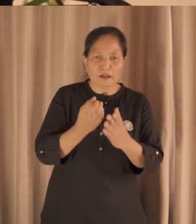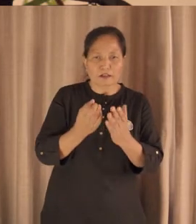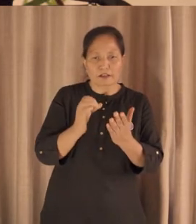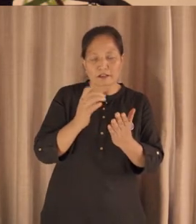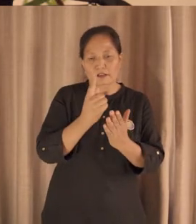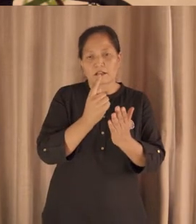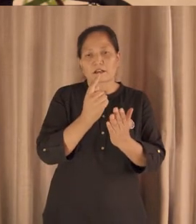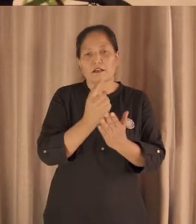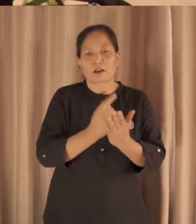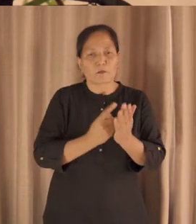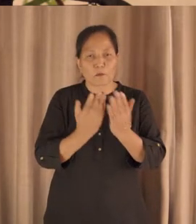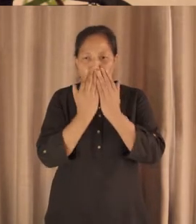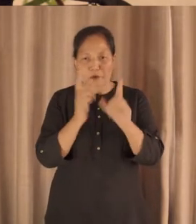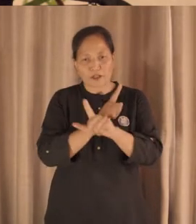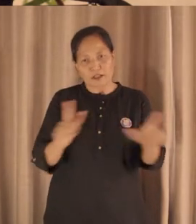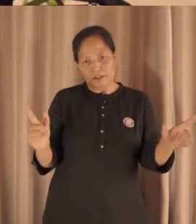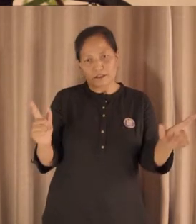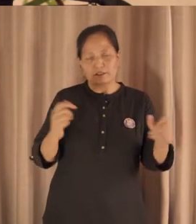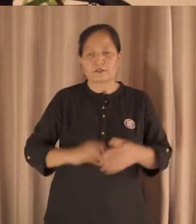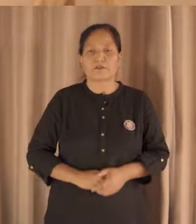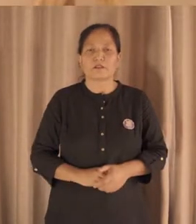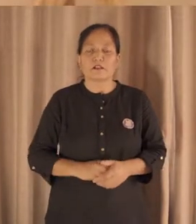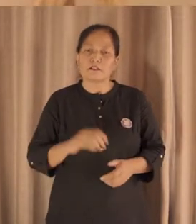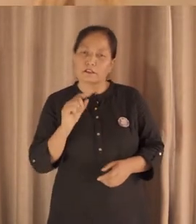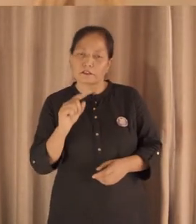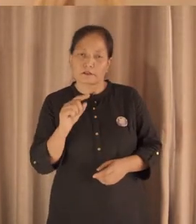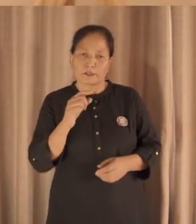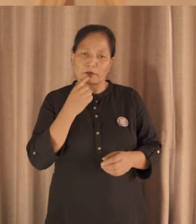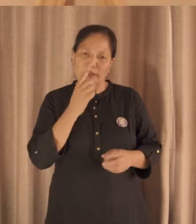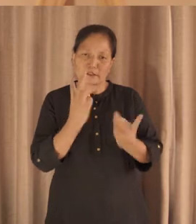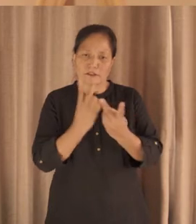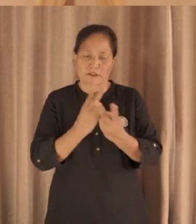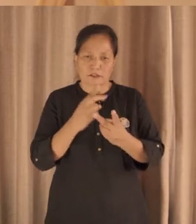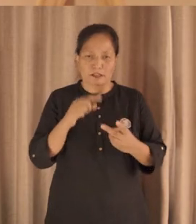did not get the policy as we expected. That is why indigenous people, Dalit, women, the